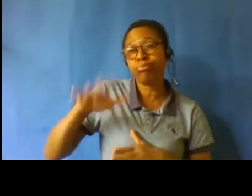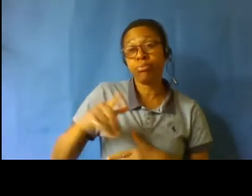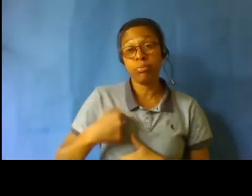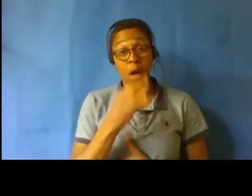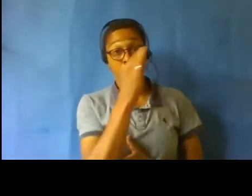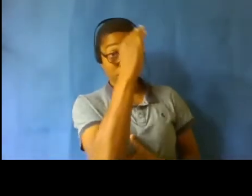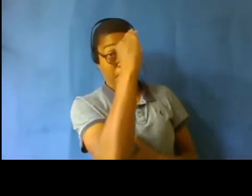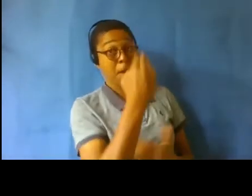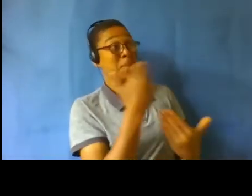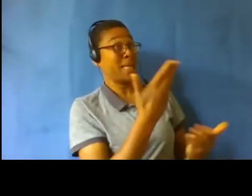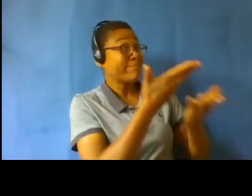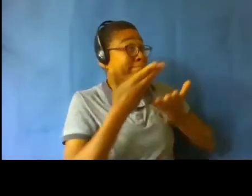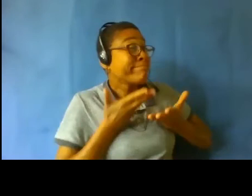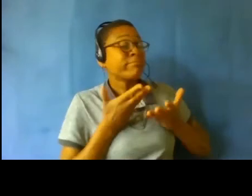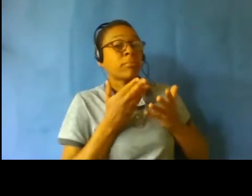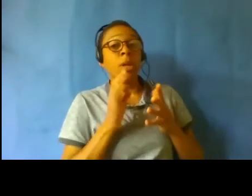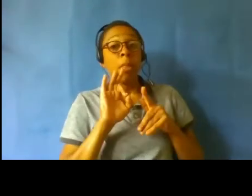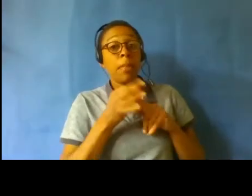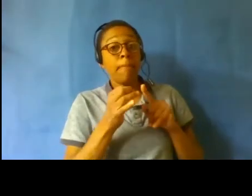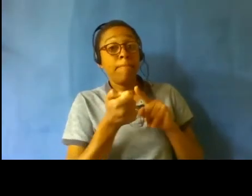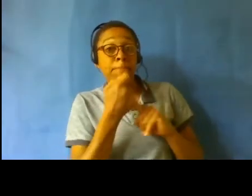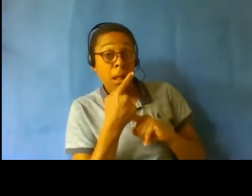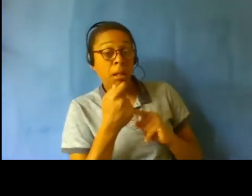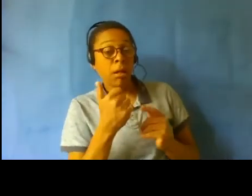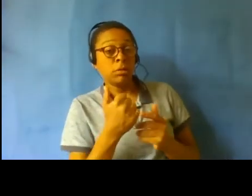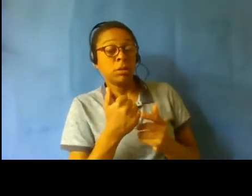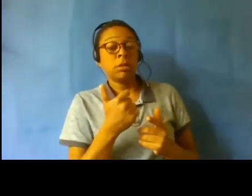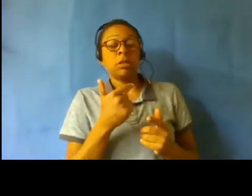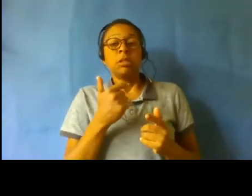of Chinese acupuncture cupping and foul-tasting teas once a week after